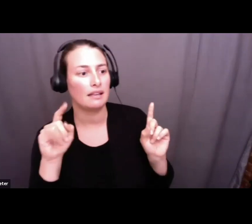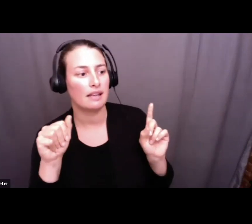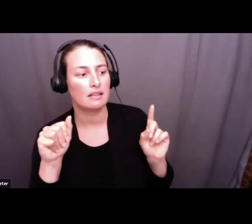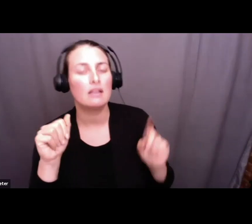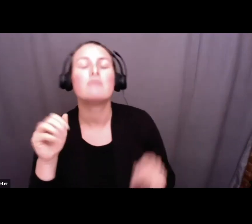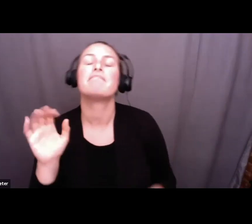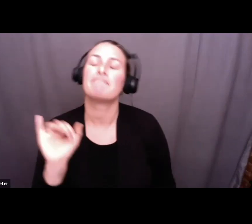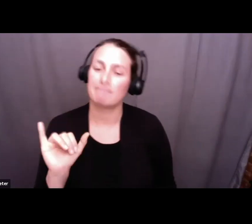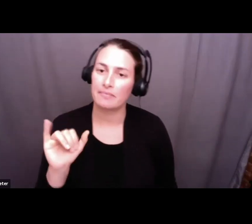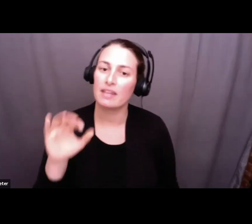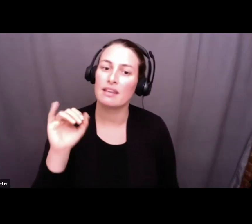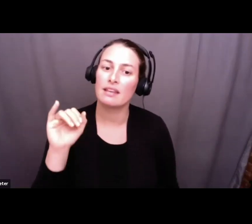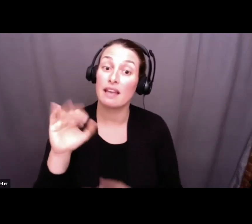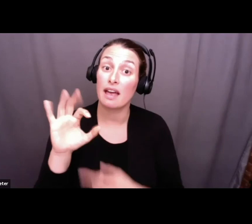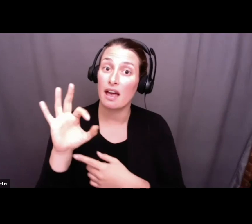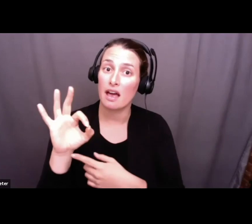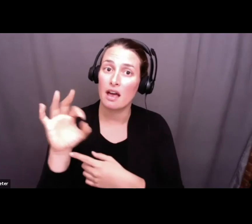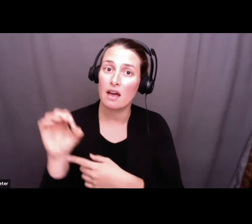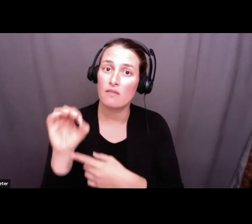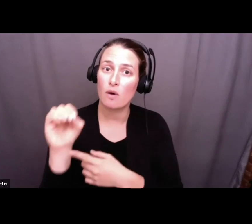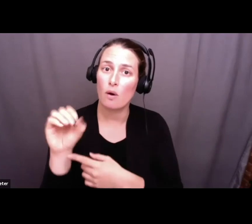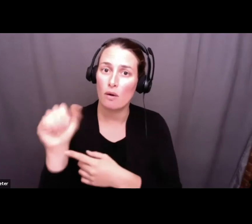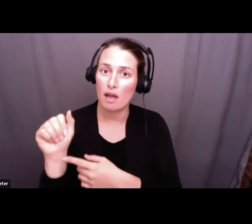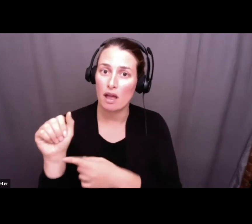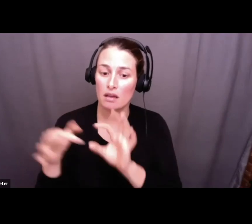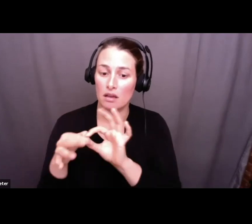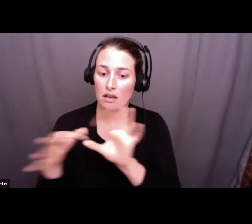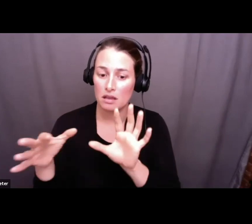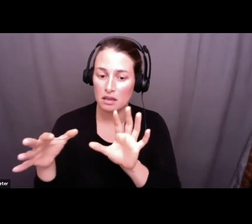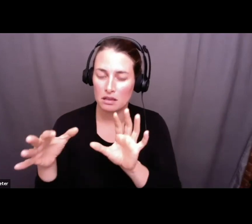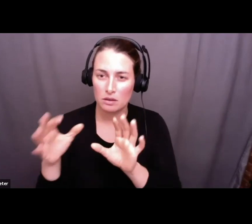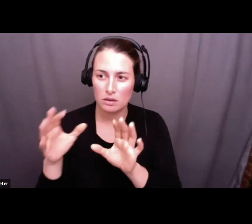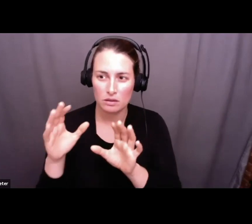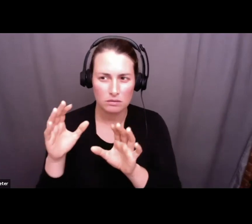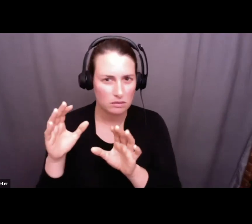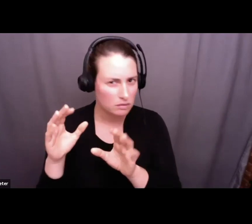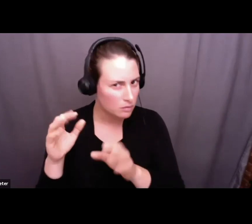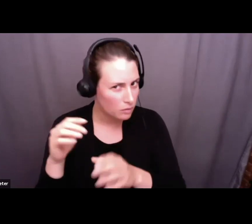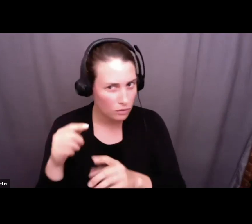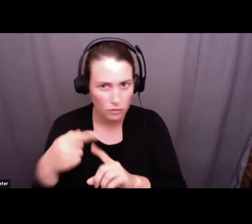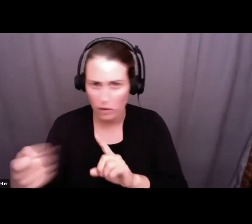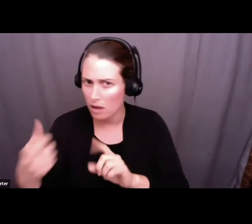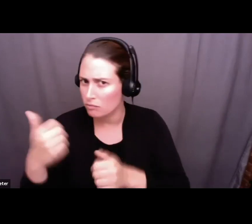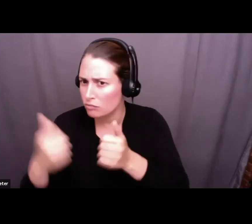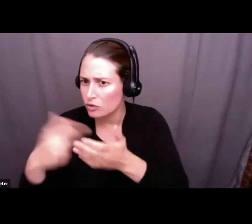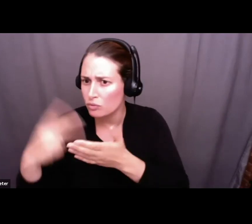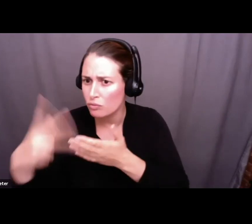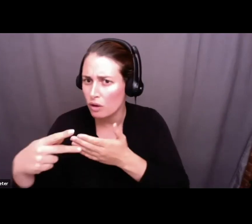it’s going to be from what program? VAN GELDER: It will be a Common Fund program,